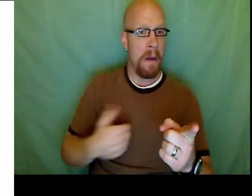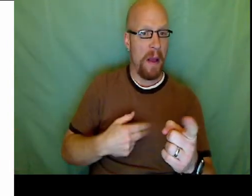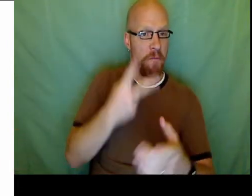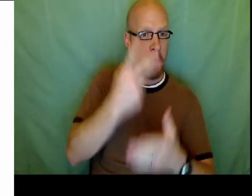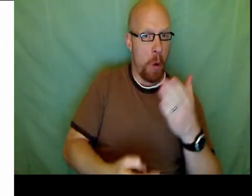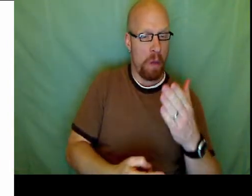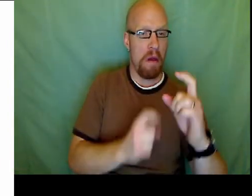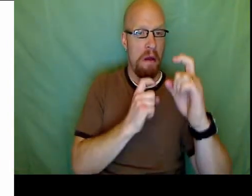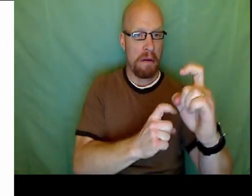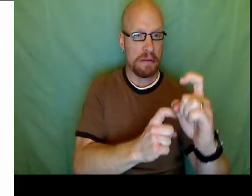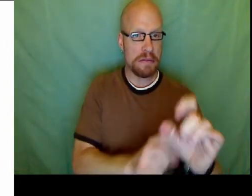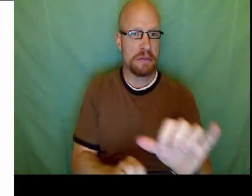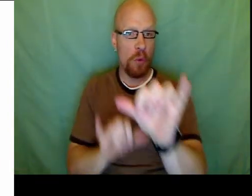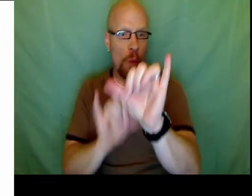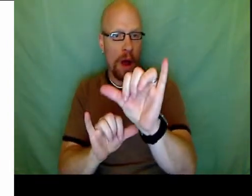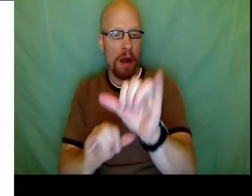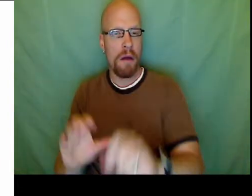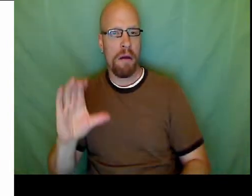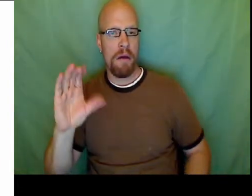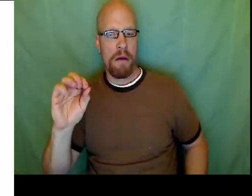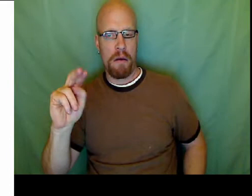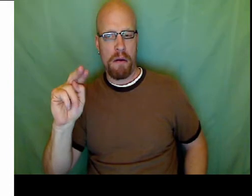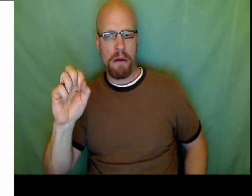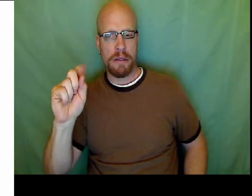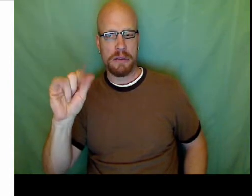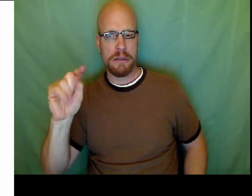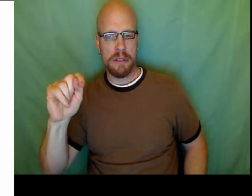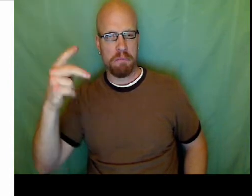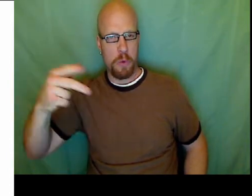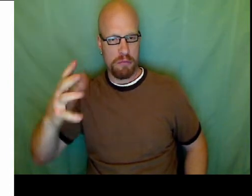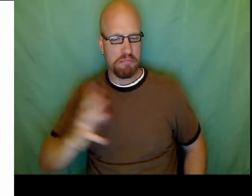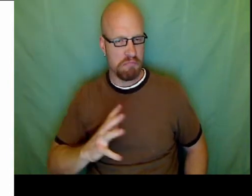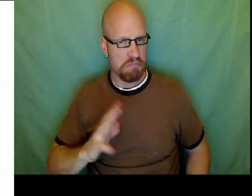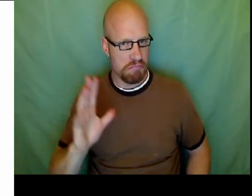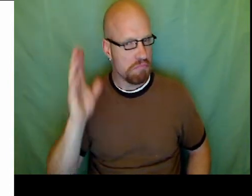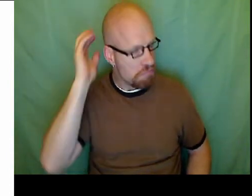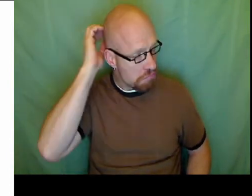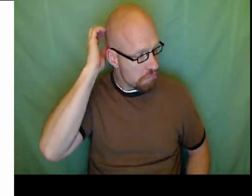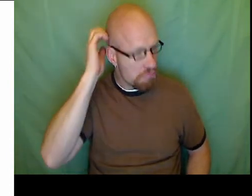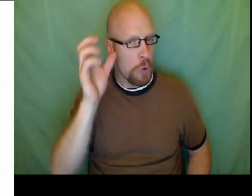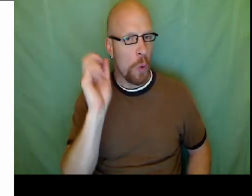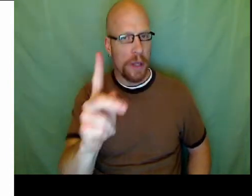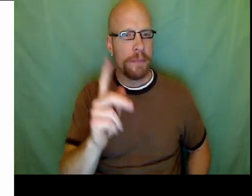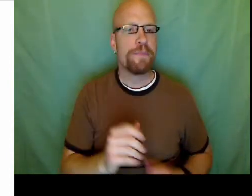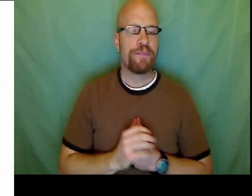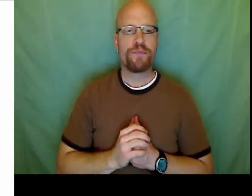c. We already have the equations here in standard form.